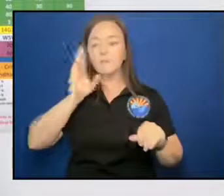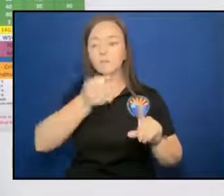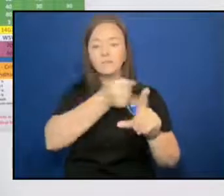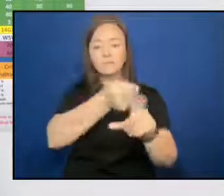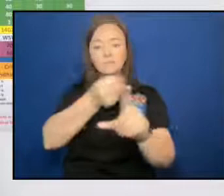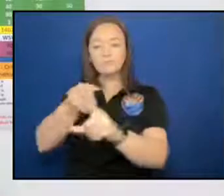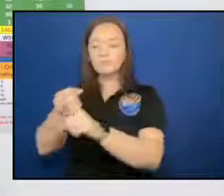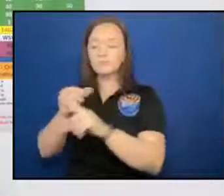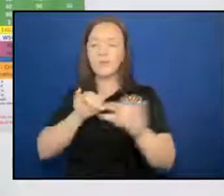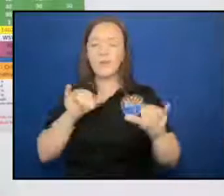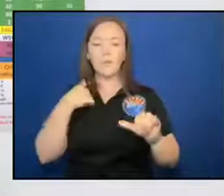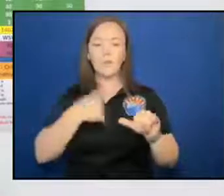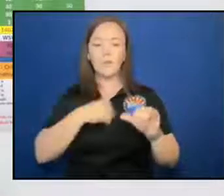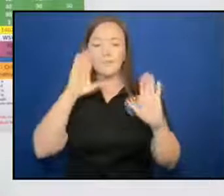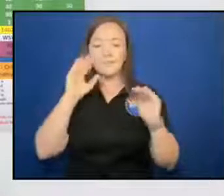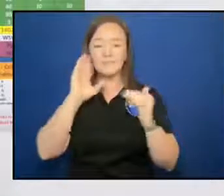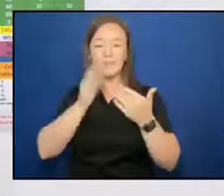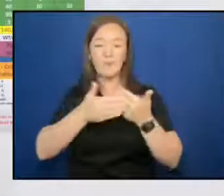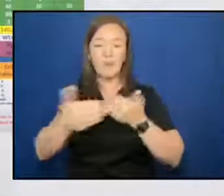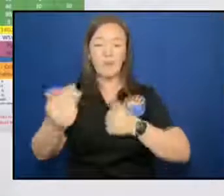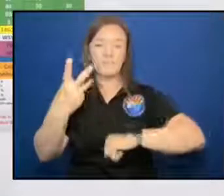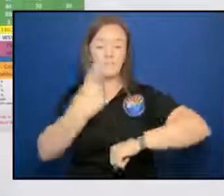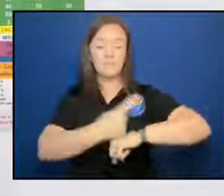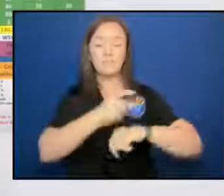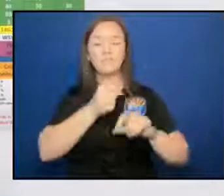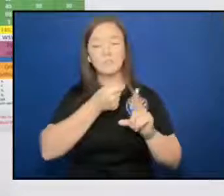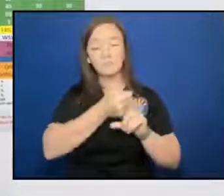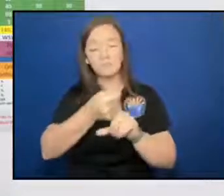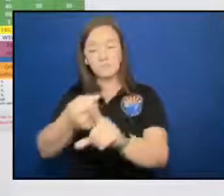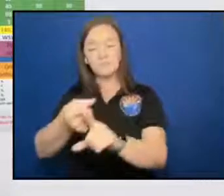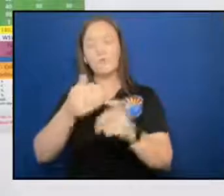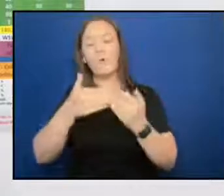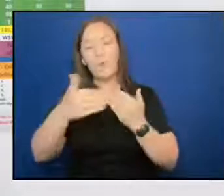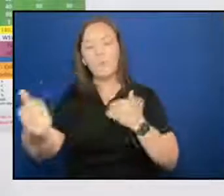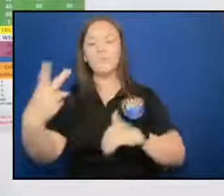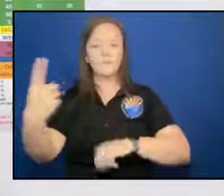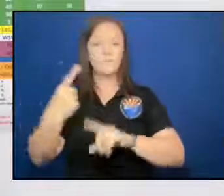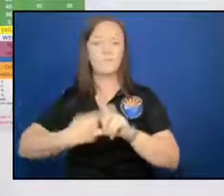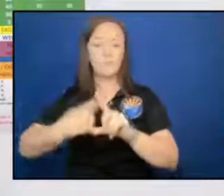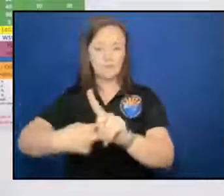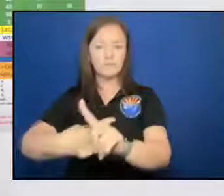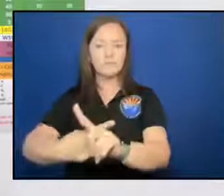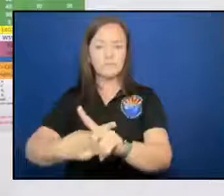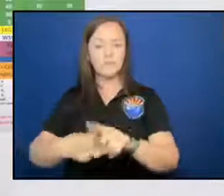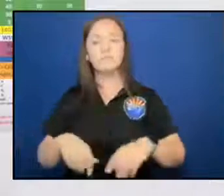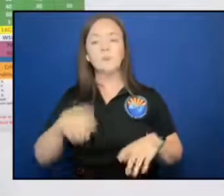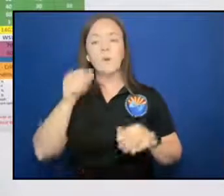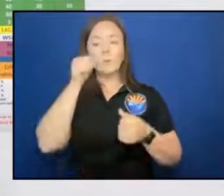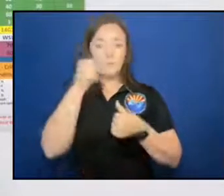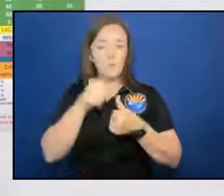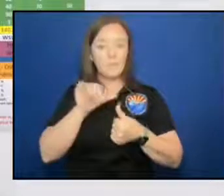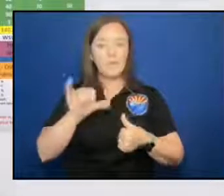AND I BELIEVE FOR THE NEXT ONE, THAT IS IT. SO OKAY, AND LIKE I MENTIONED, AND YOU KNOW TOMORROW,